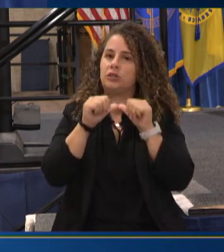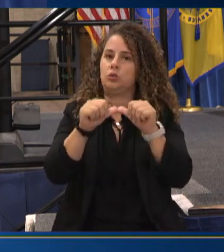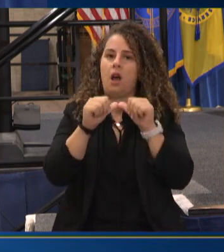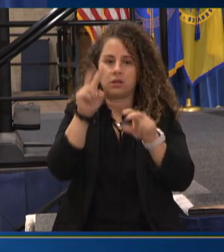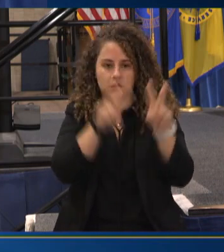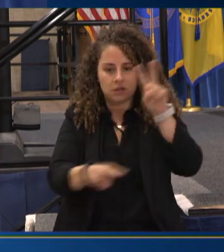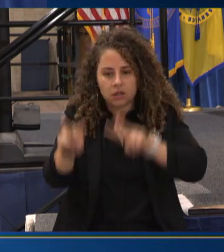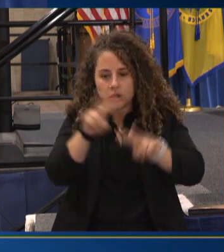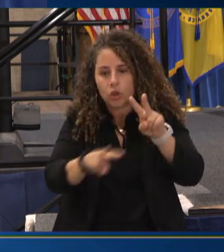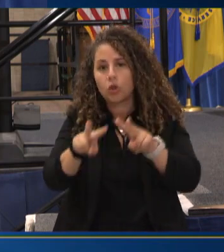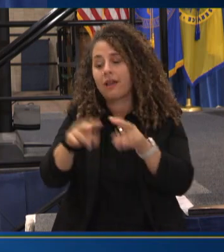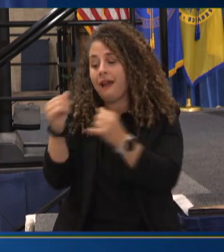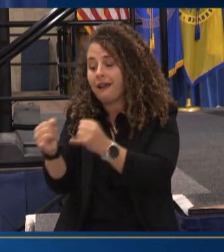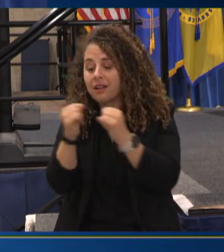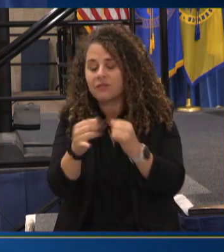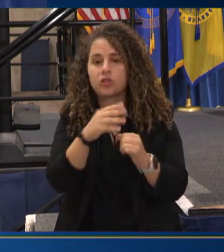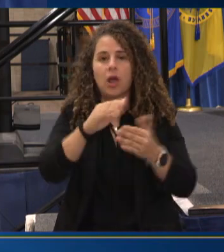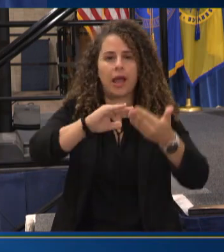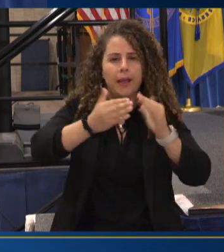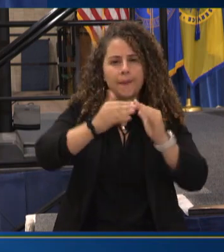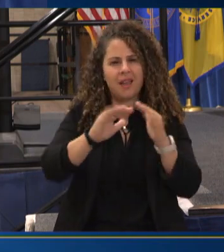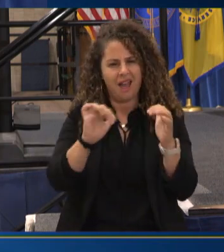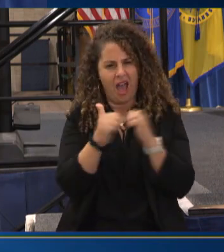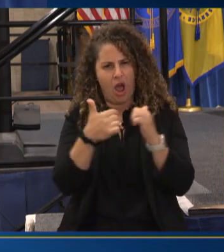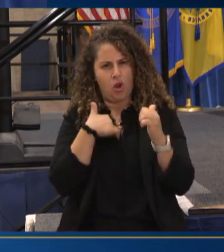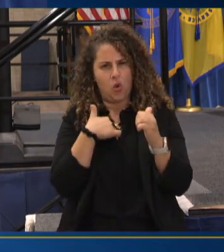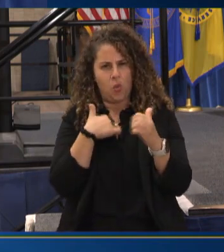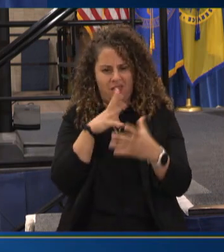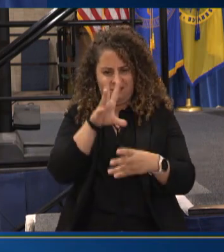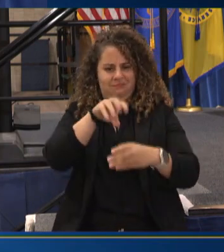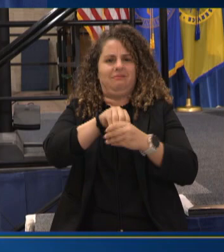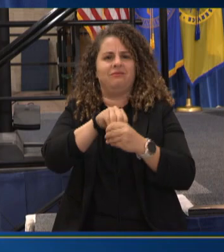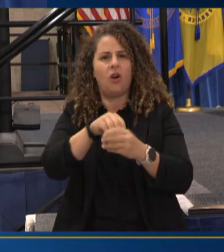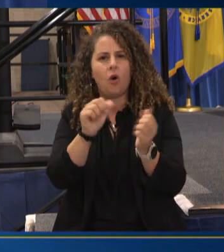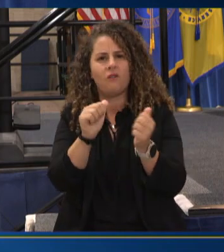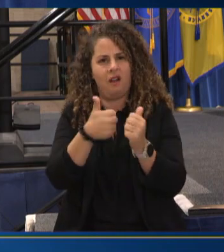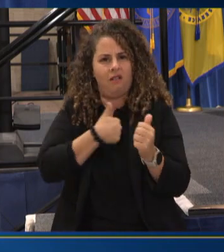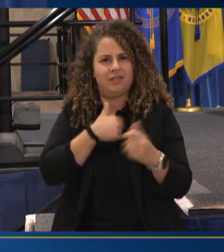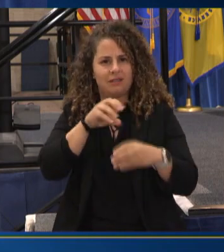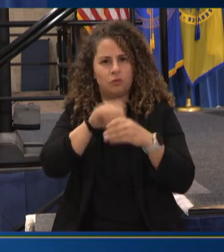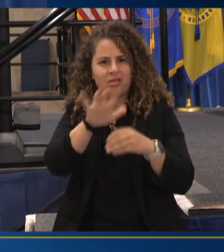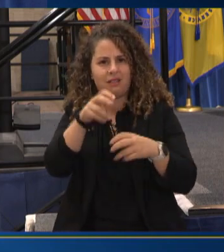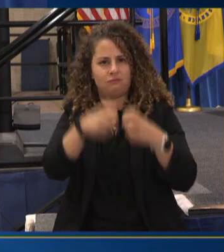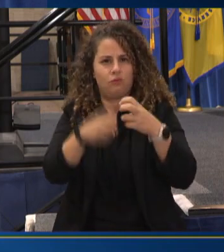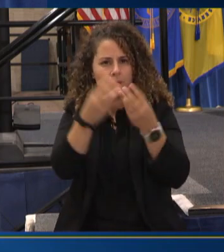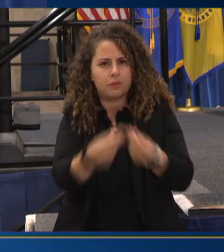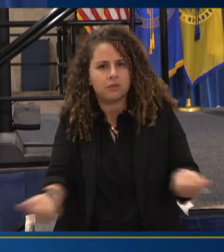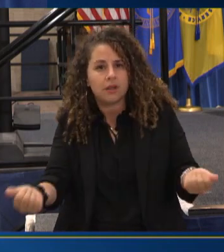individuals and communities, how do we play a role in this? And so this work to get ahead of it, where